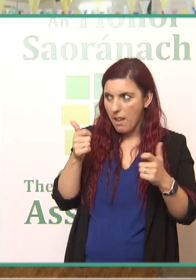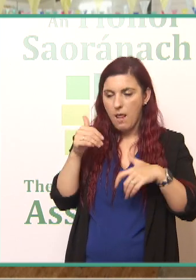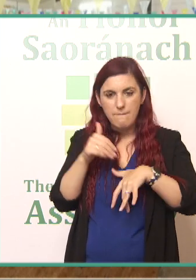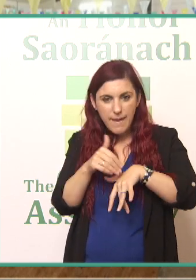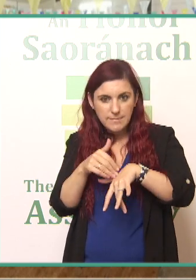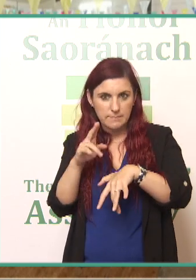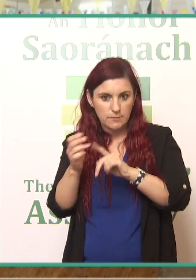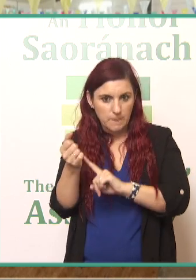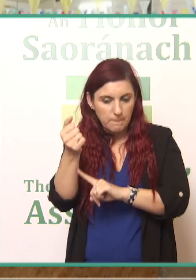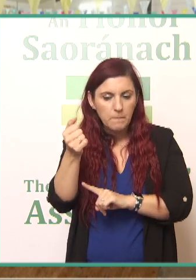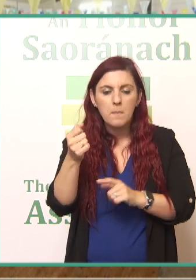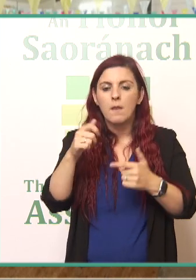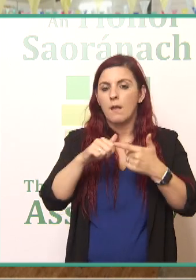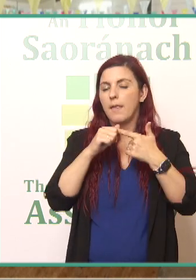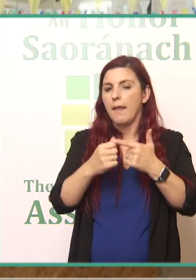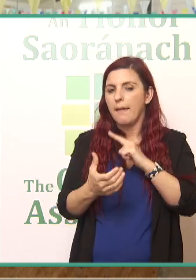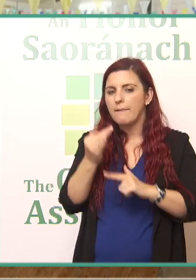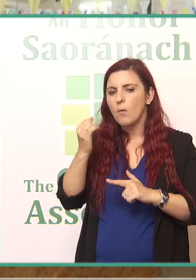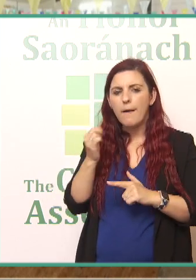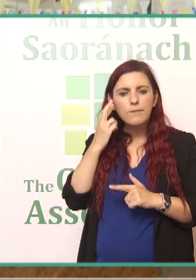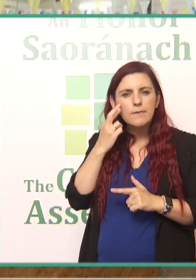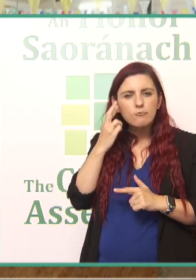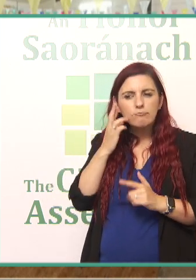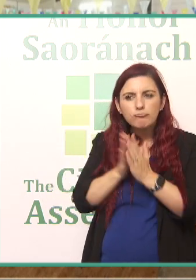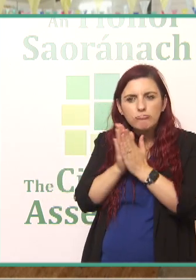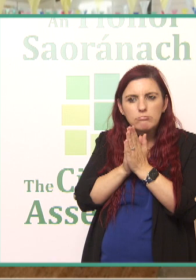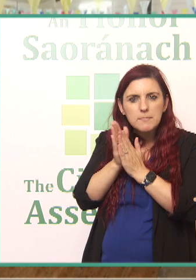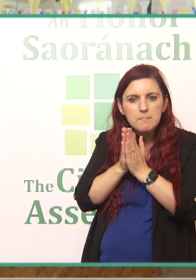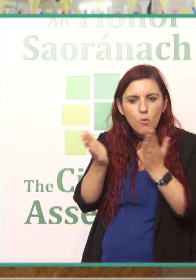secondly when there's an incentive you want to you want to you're going to want to guess so you're